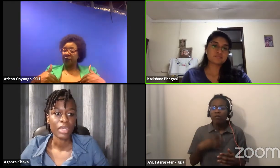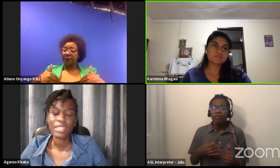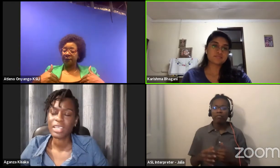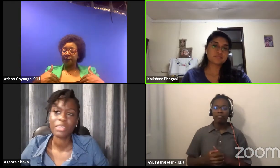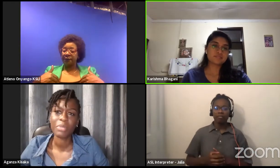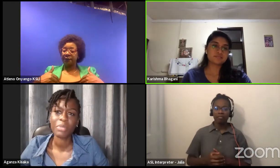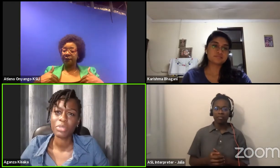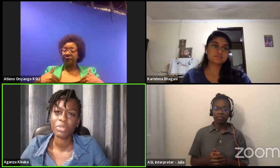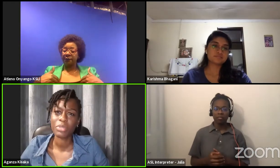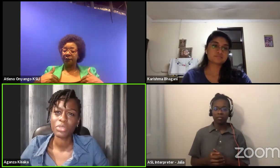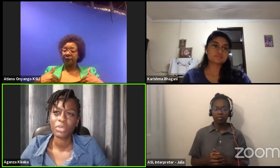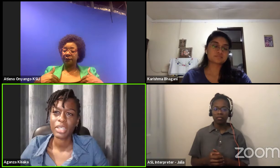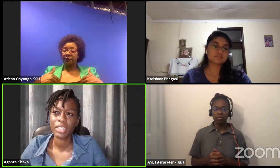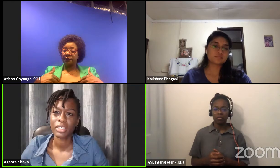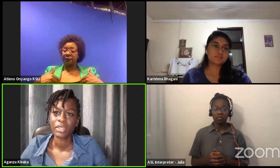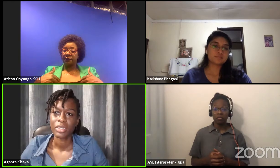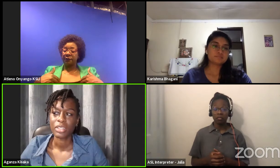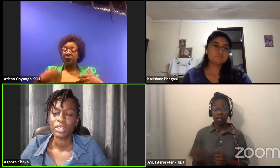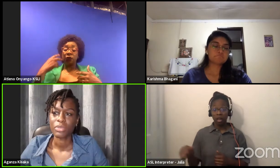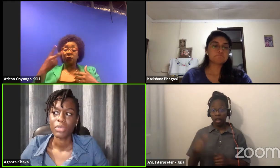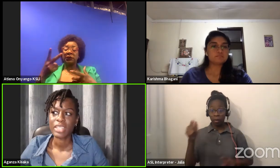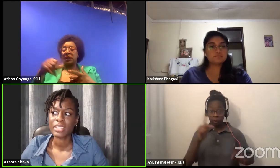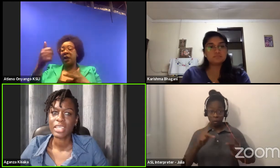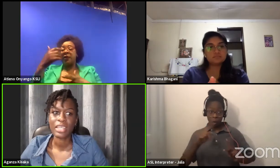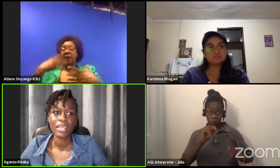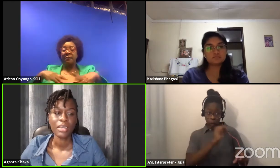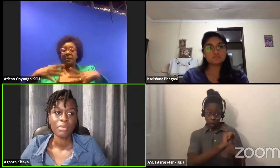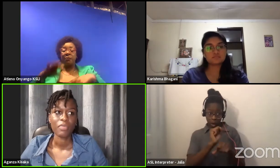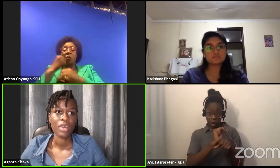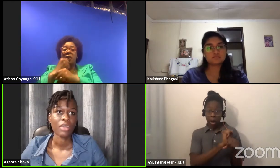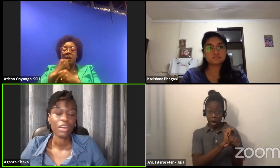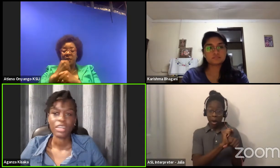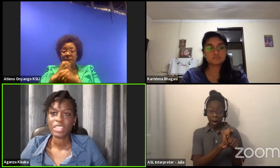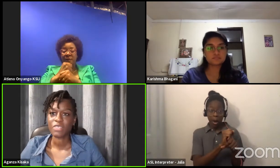Seeing other people do work in, when I see other artists,